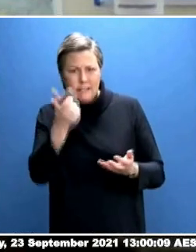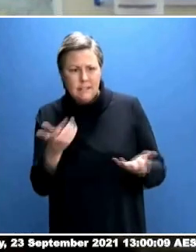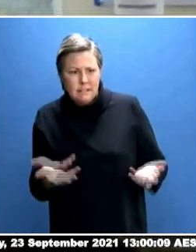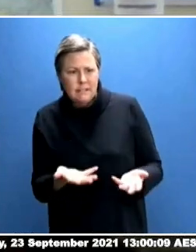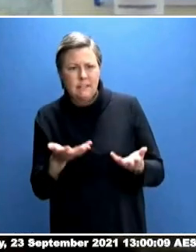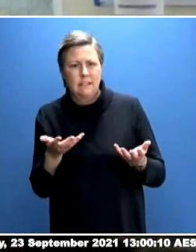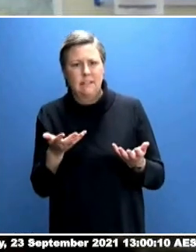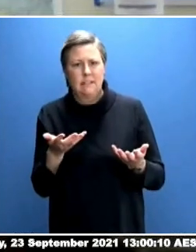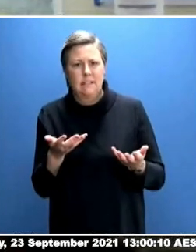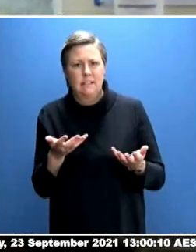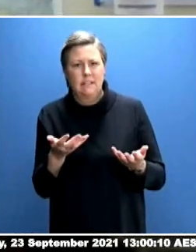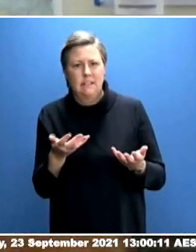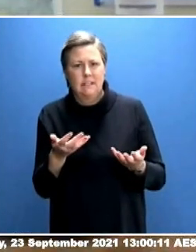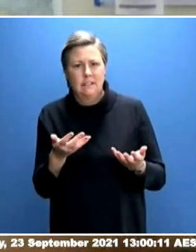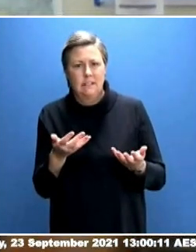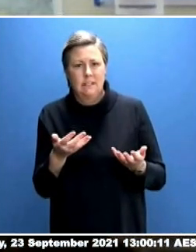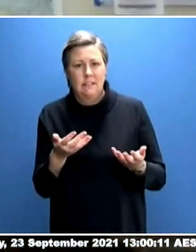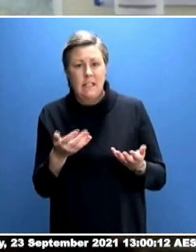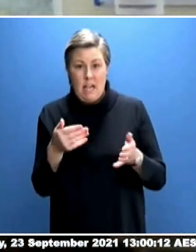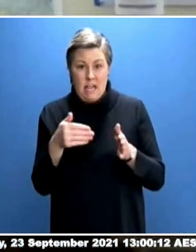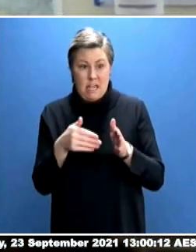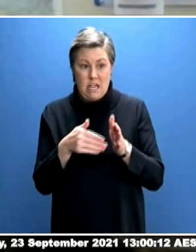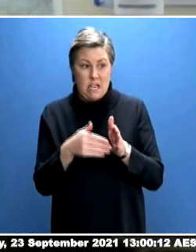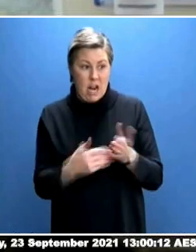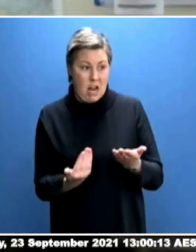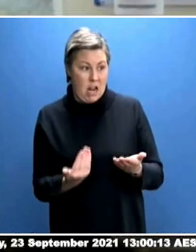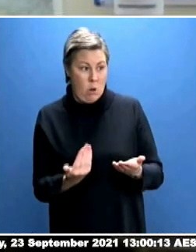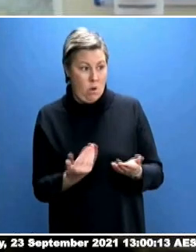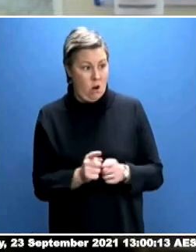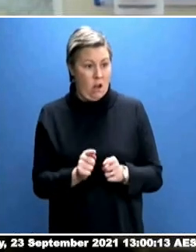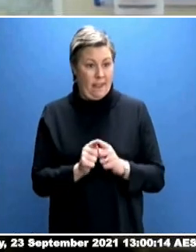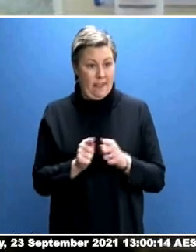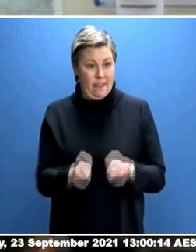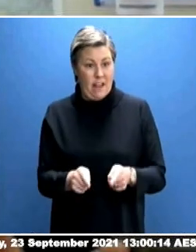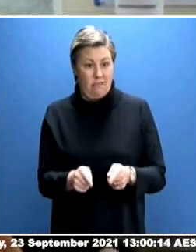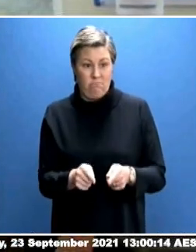To date, I don't think you can get that sort of --- you can't foster